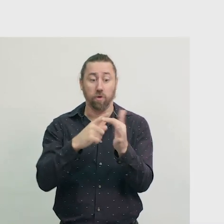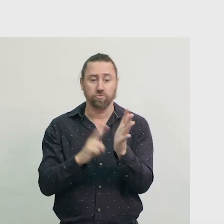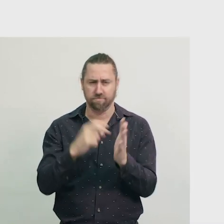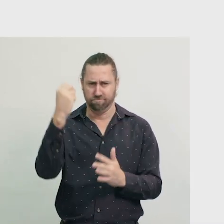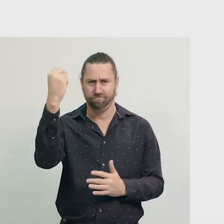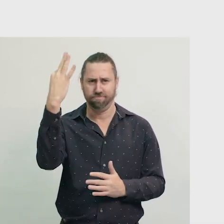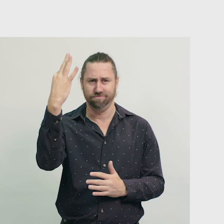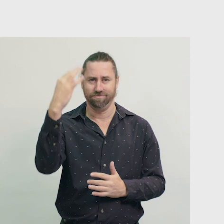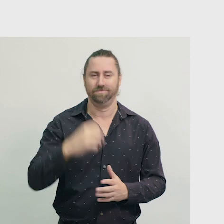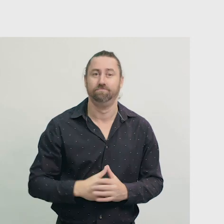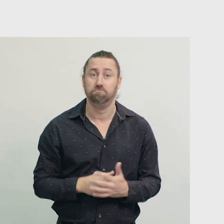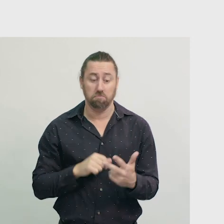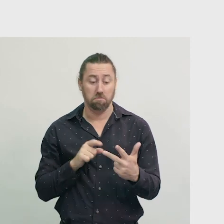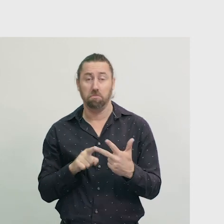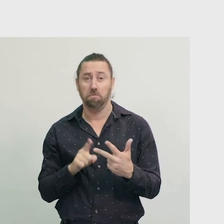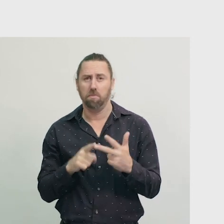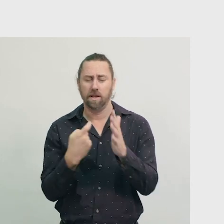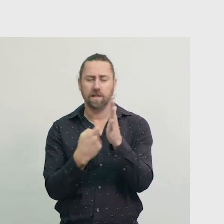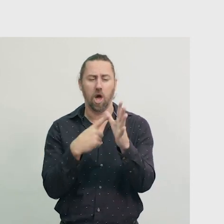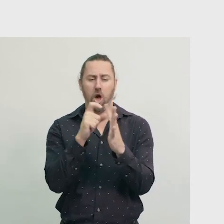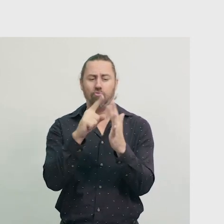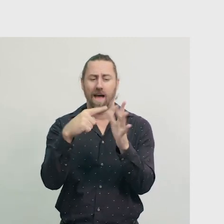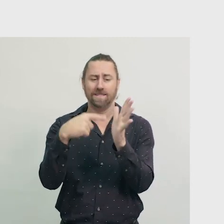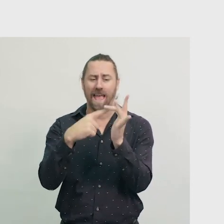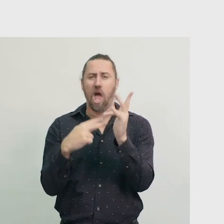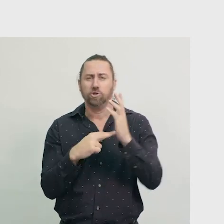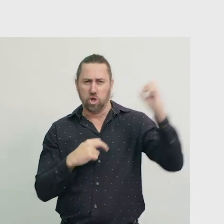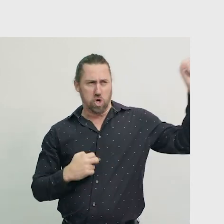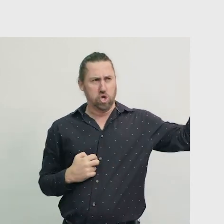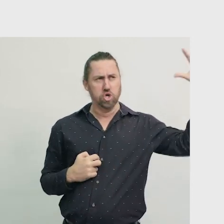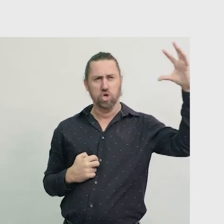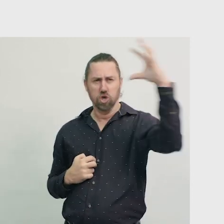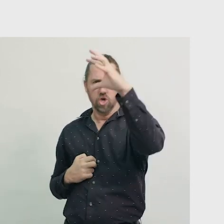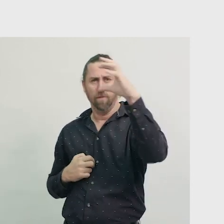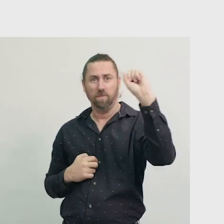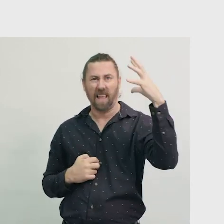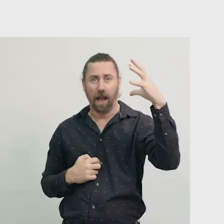Statement 3: Radiation from the Sun is much stronger on the Moon than on Earth.